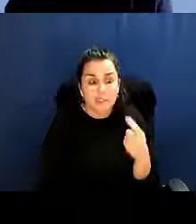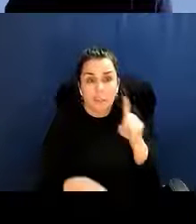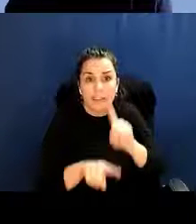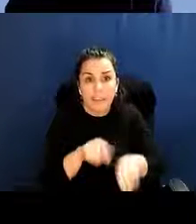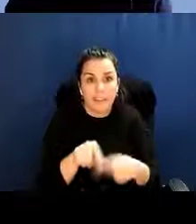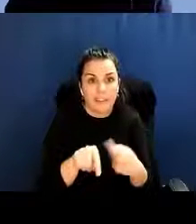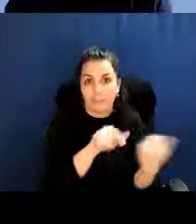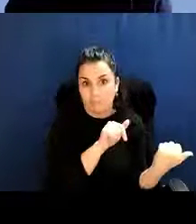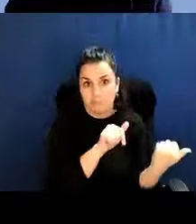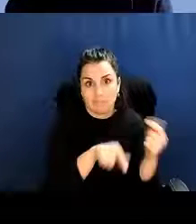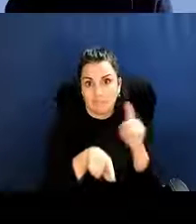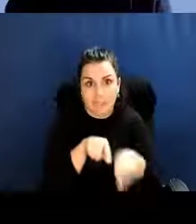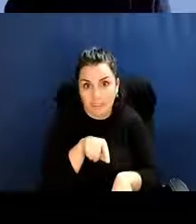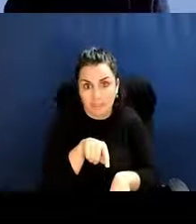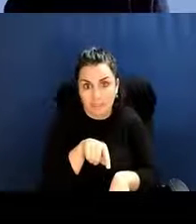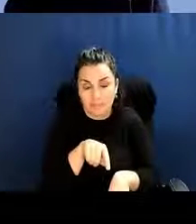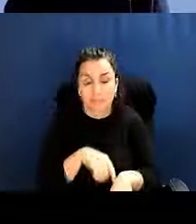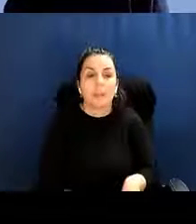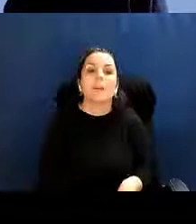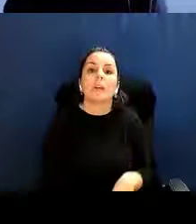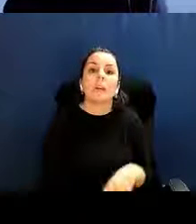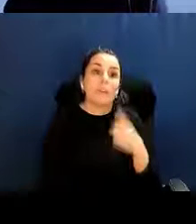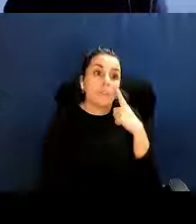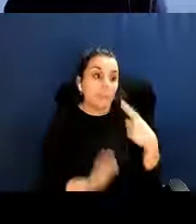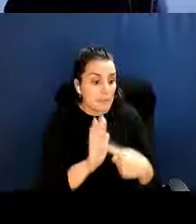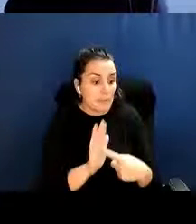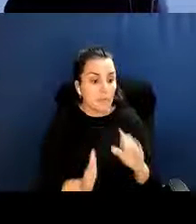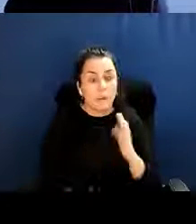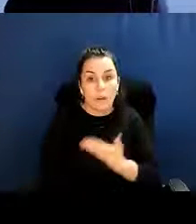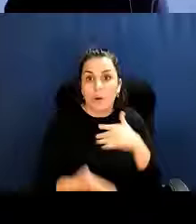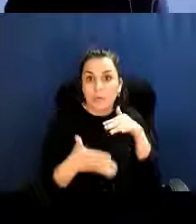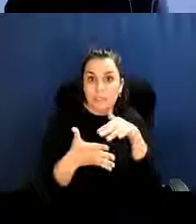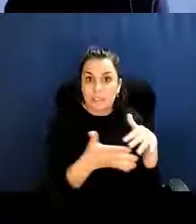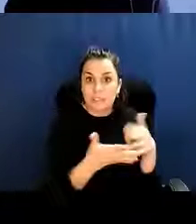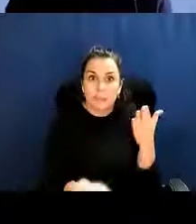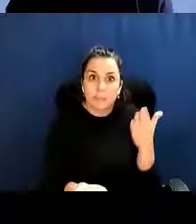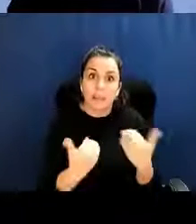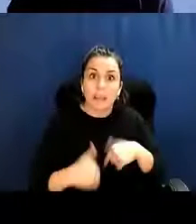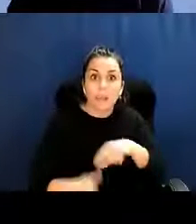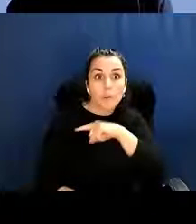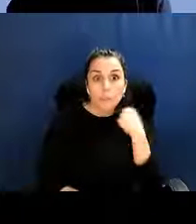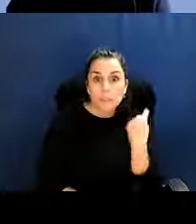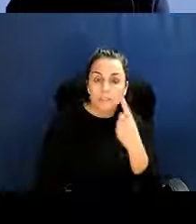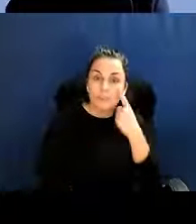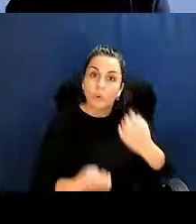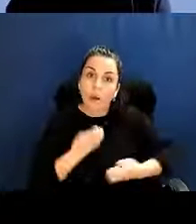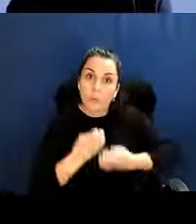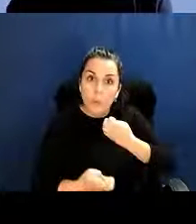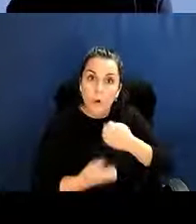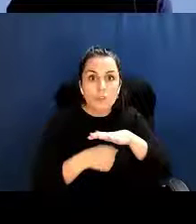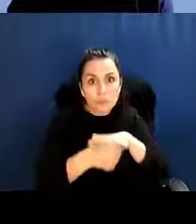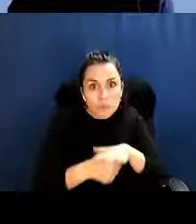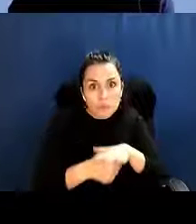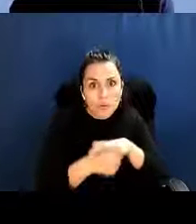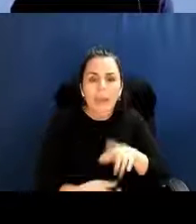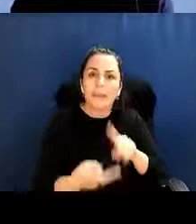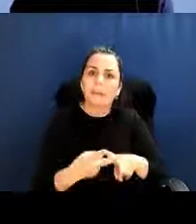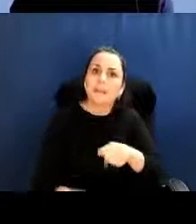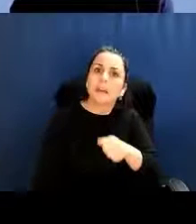So if our study is likely to pose the risk of emotional distress, privacy breeches or sensitive disclosures